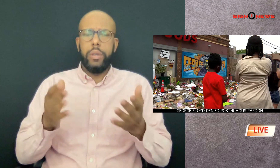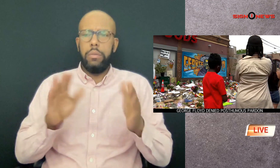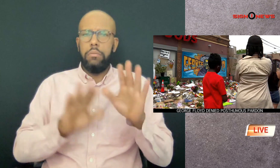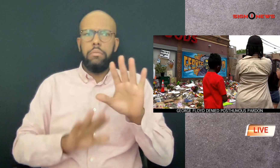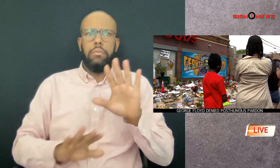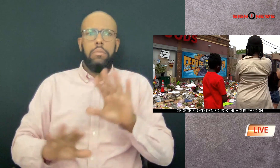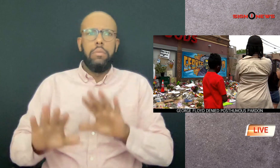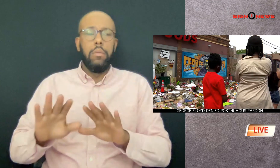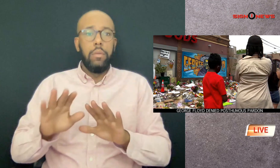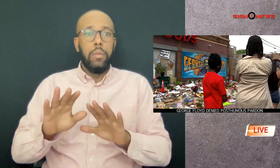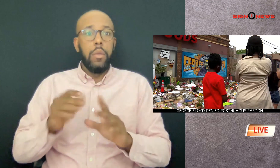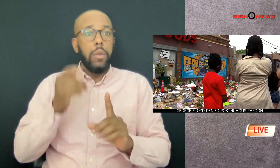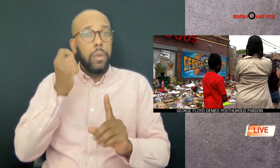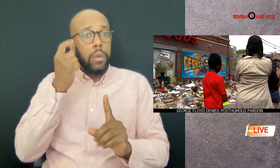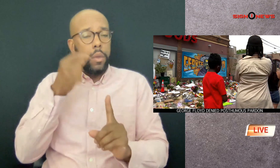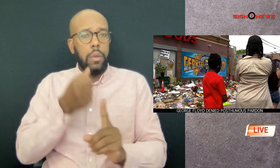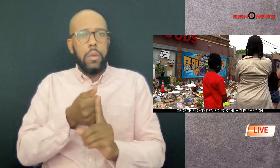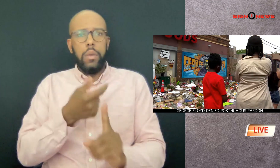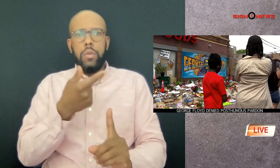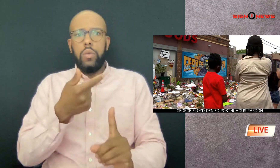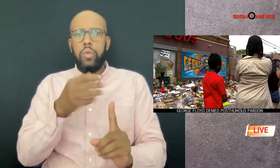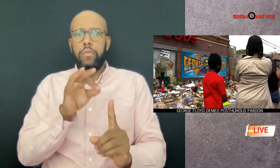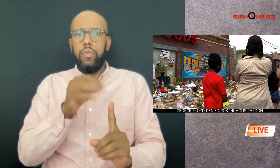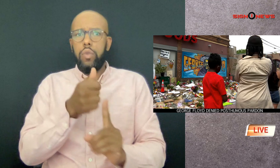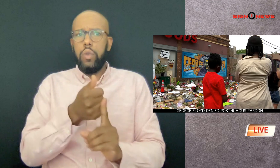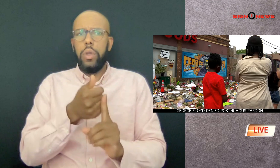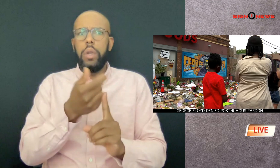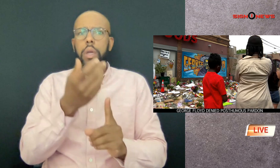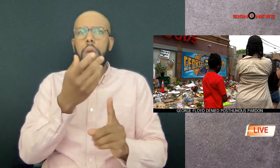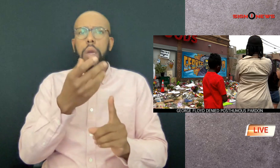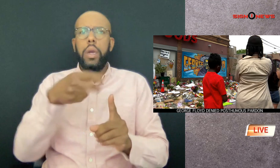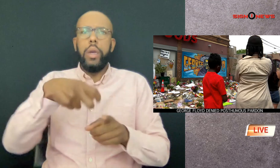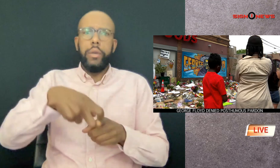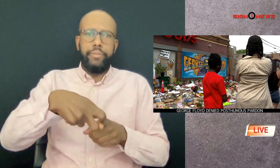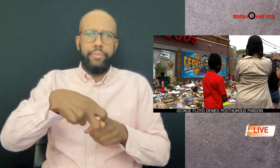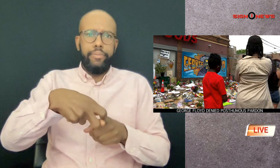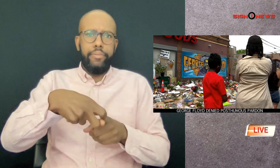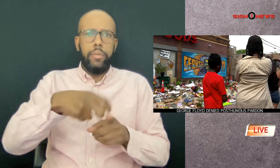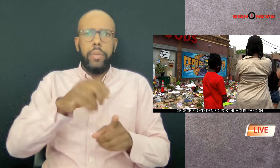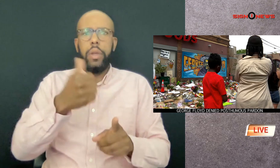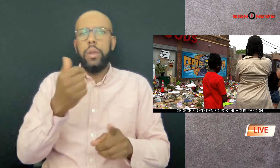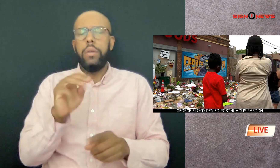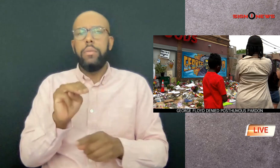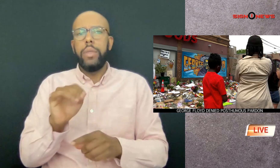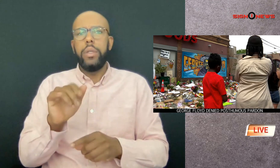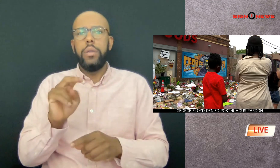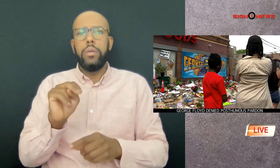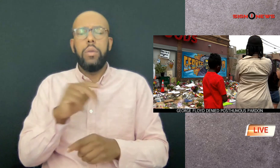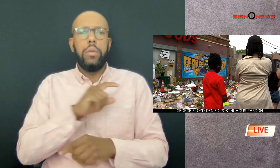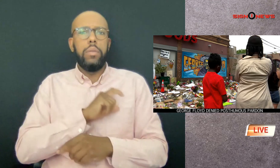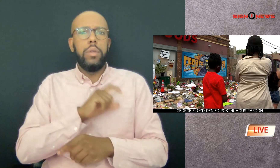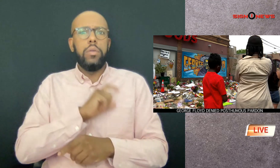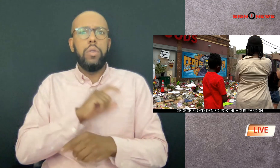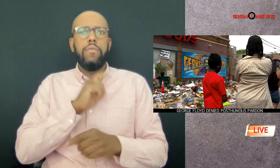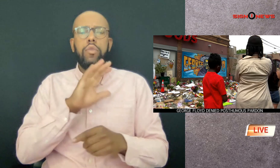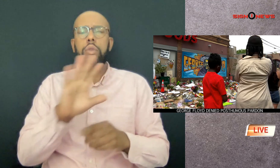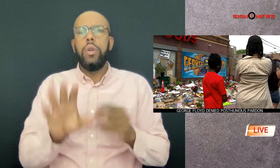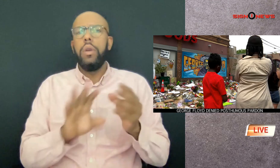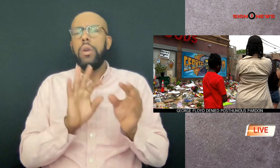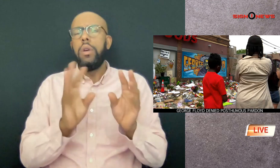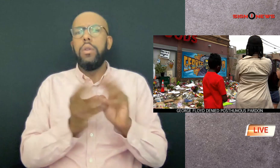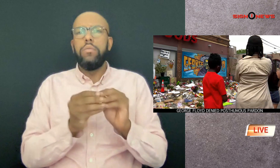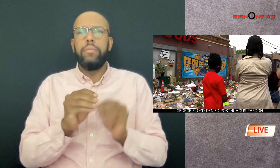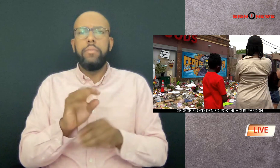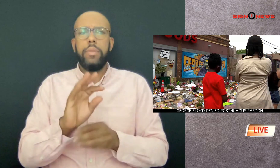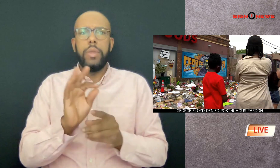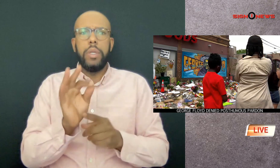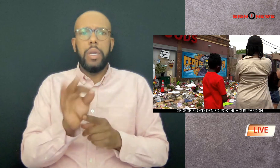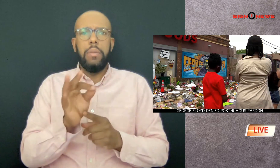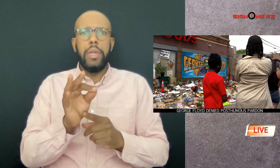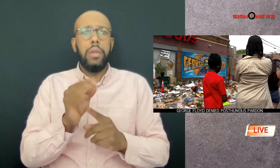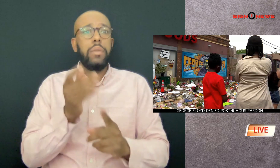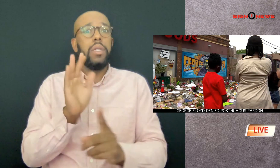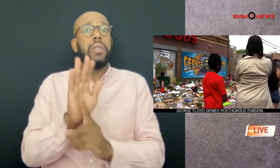but then reversed its decision Floyd died in 2020 after former Minnesota police officer